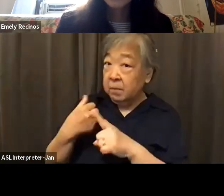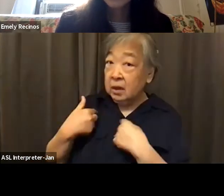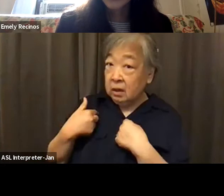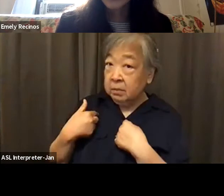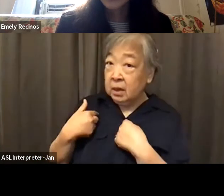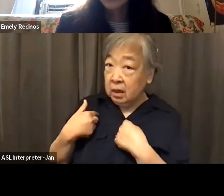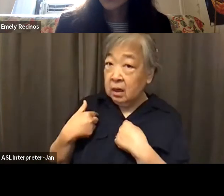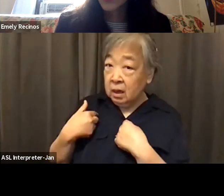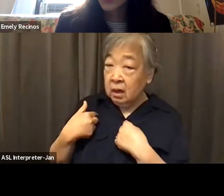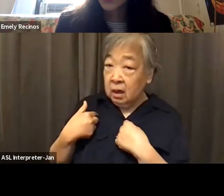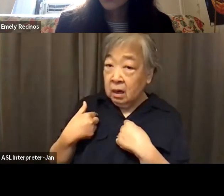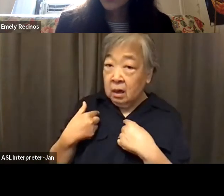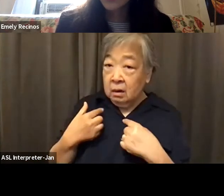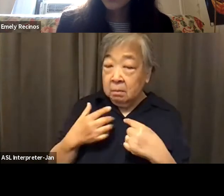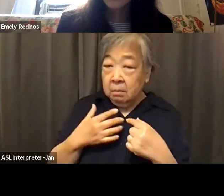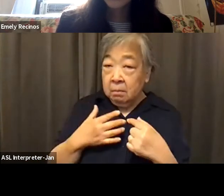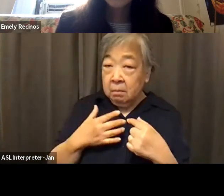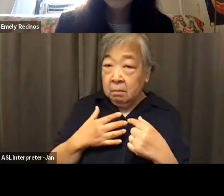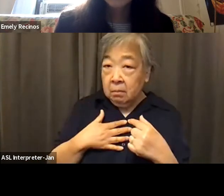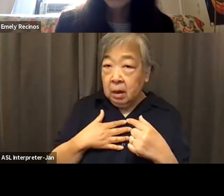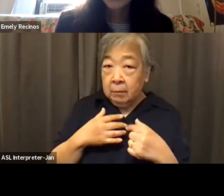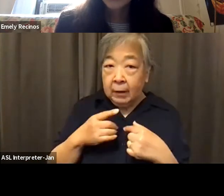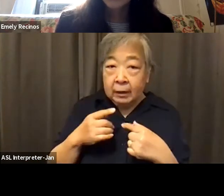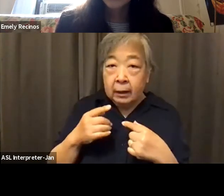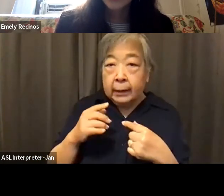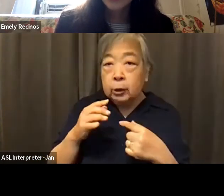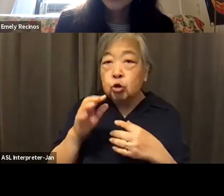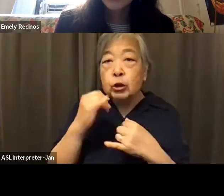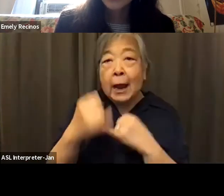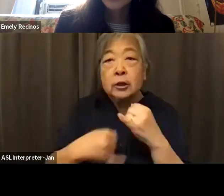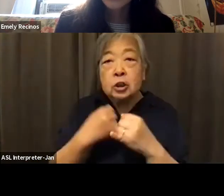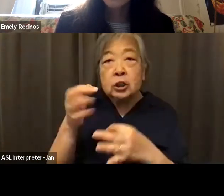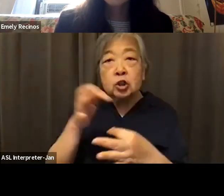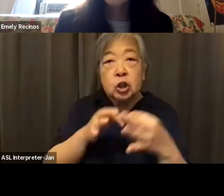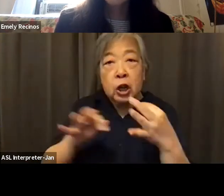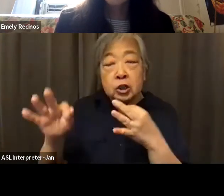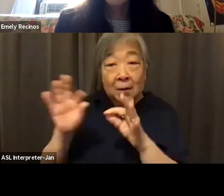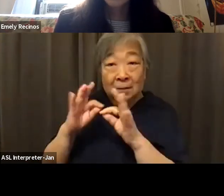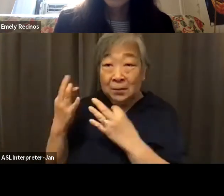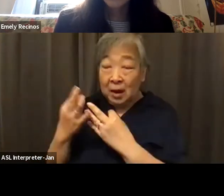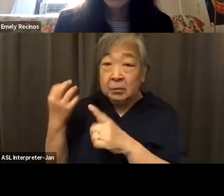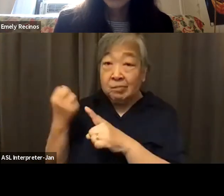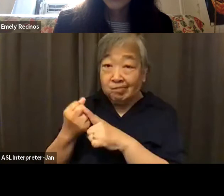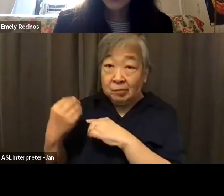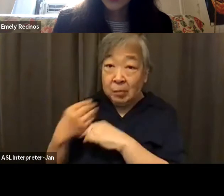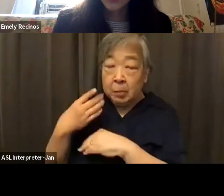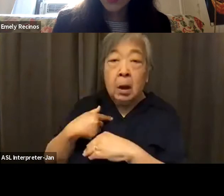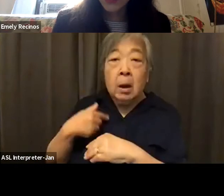the process of going, of doing international exchange because as I said, my parents are both from El Salvador.